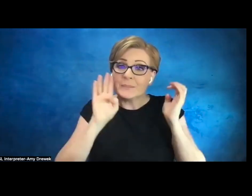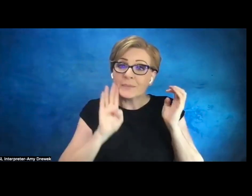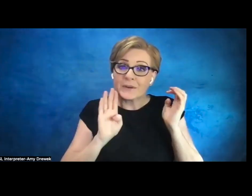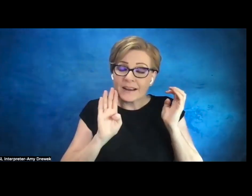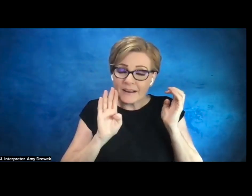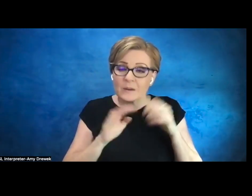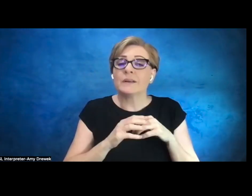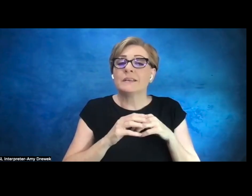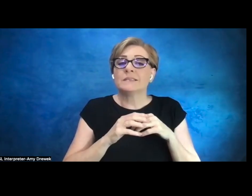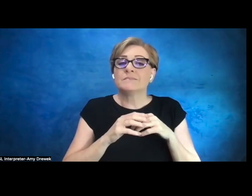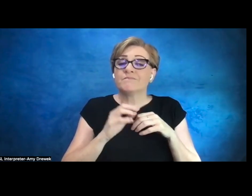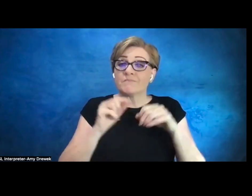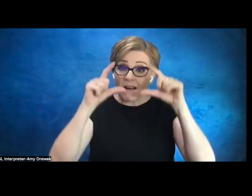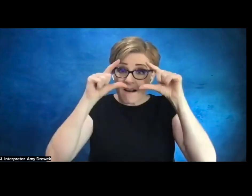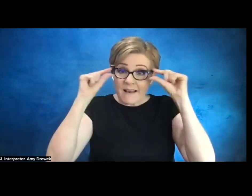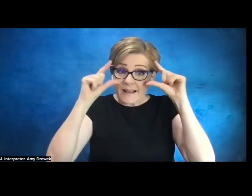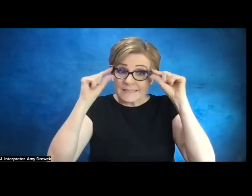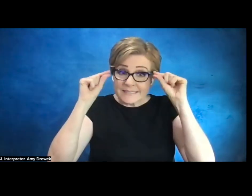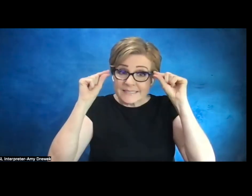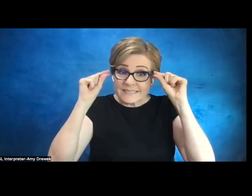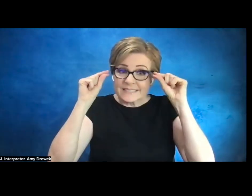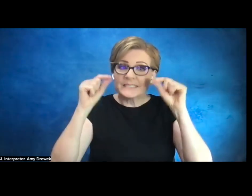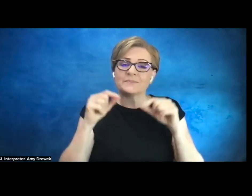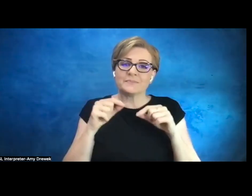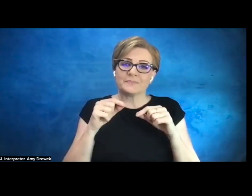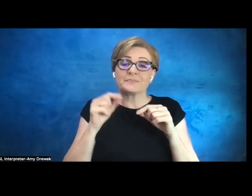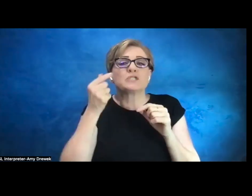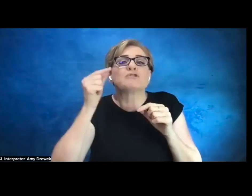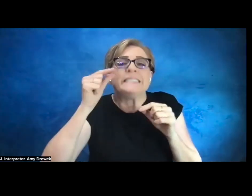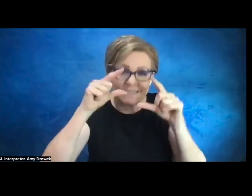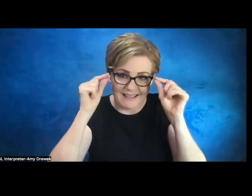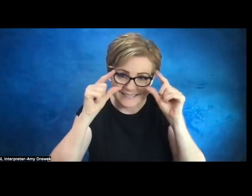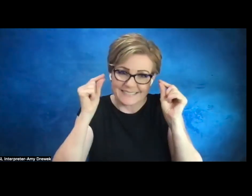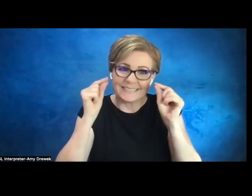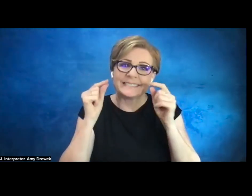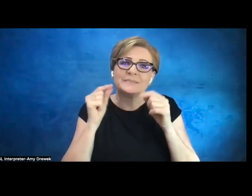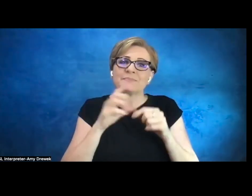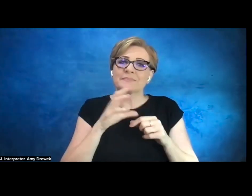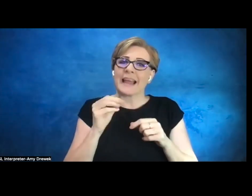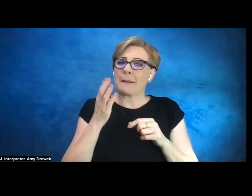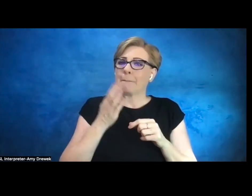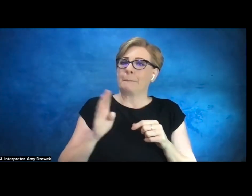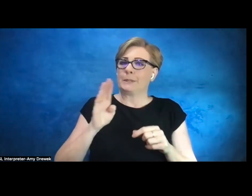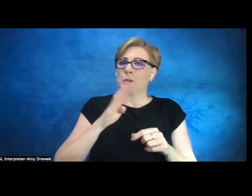and I have green -- I'm wearing green glasses, and I have a blue striped shirt on.